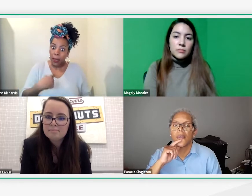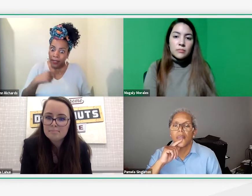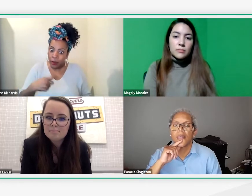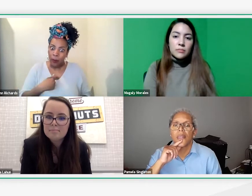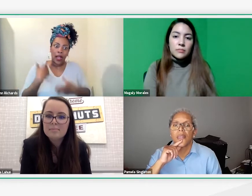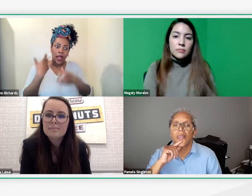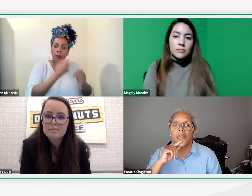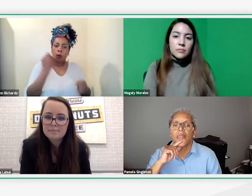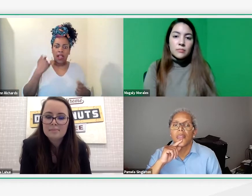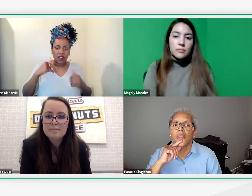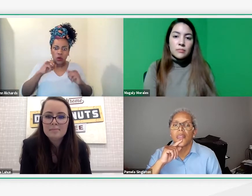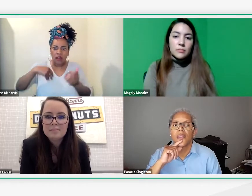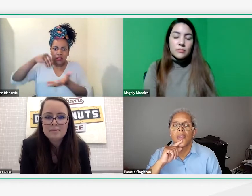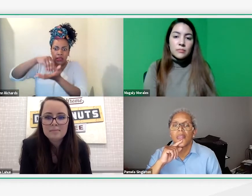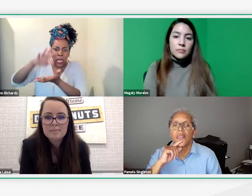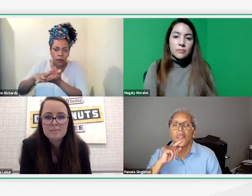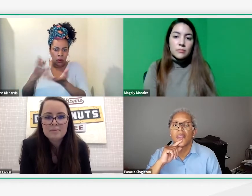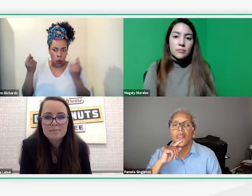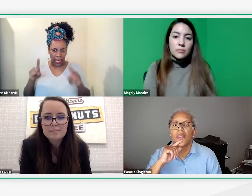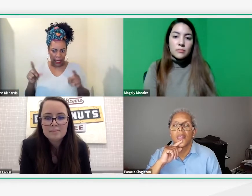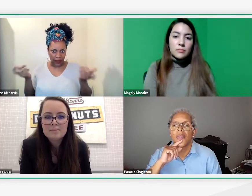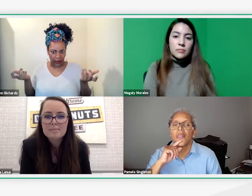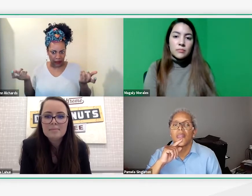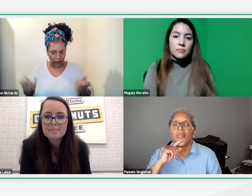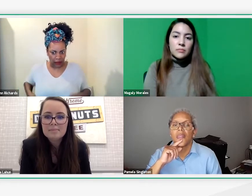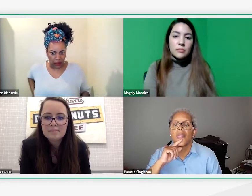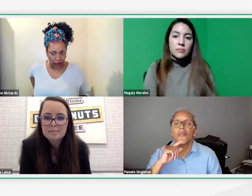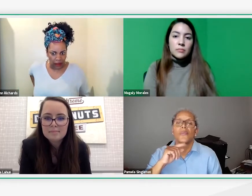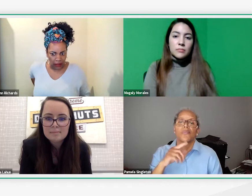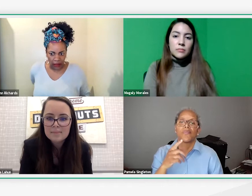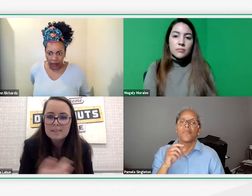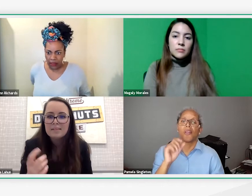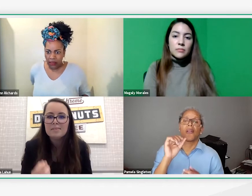we may have? Do I need to have those with me? What happens if I don't?